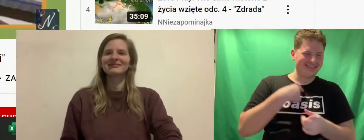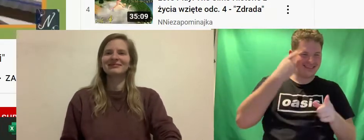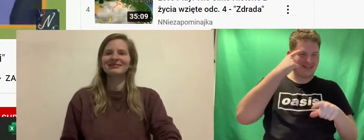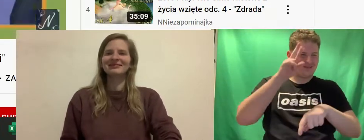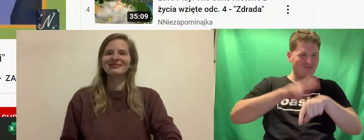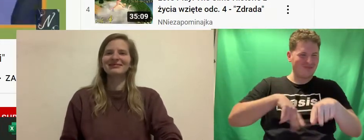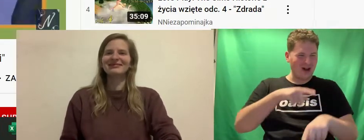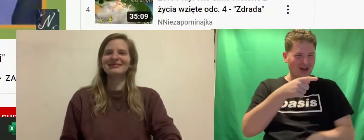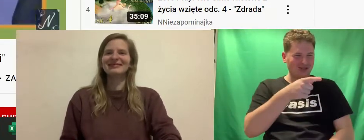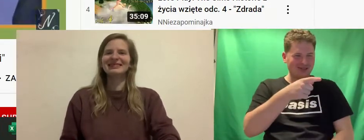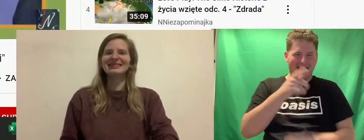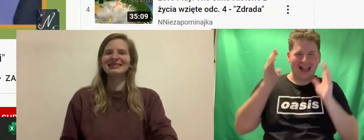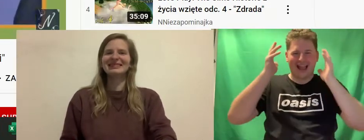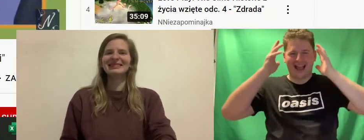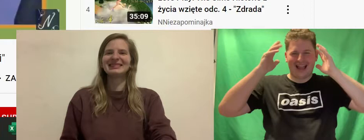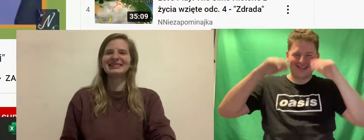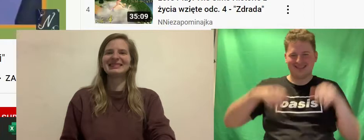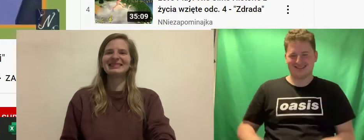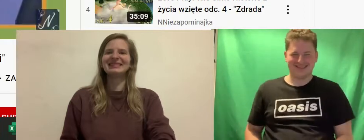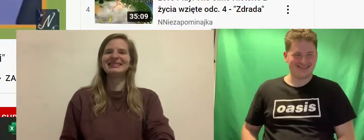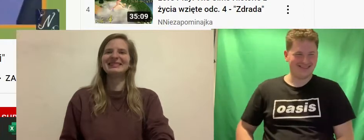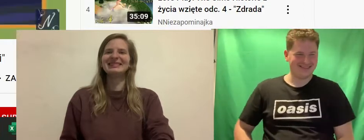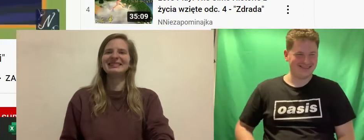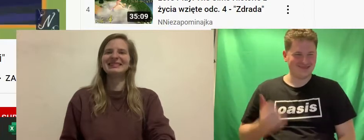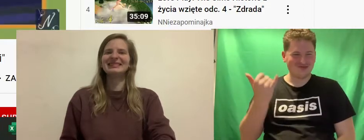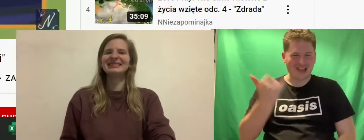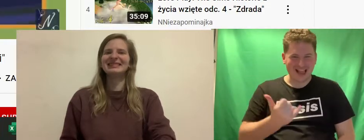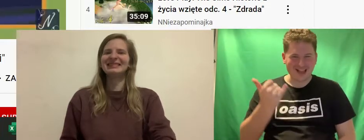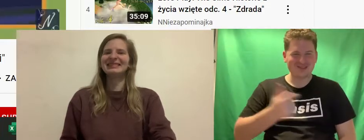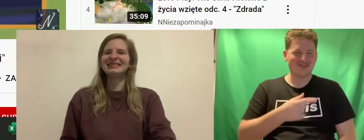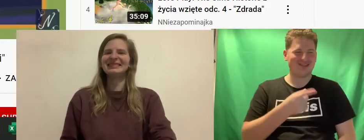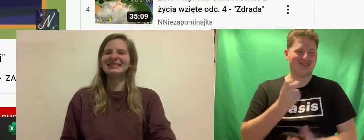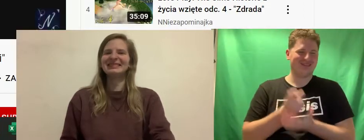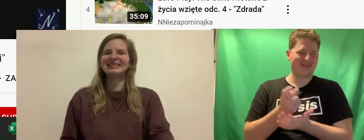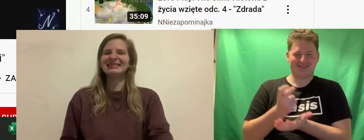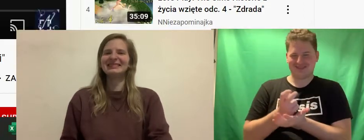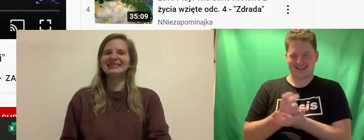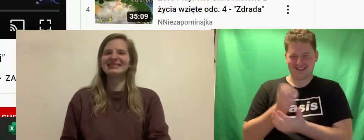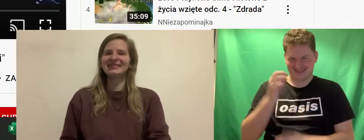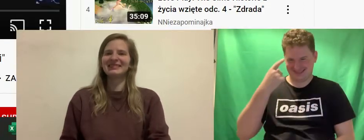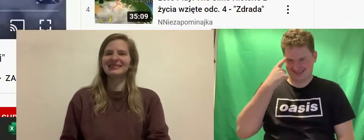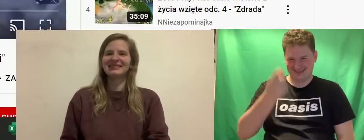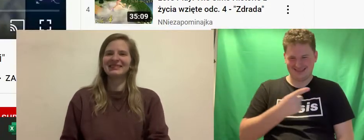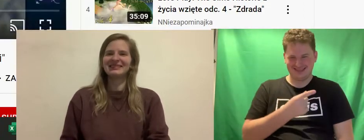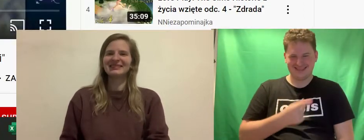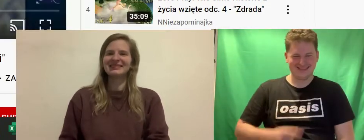A: See? The police panicked .. heh (talks about the movie what is on the screen, if you missed it back a few seconds) A: Baby? Heh, do you remember something Kamo?